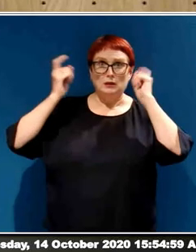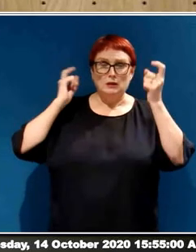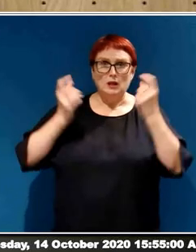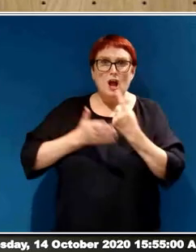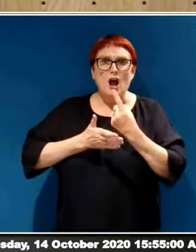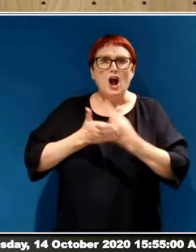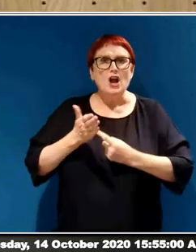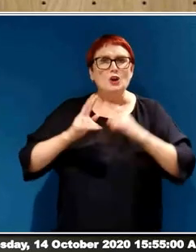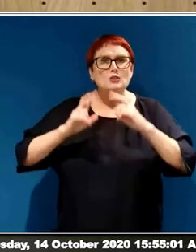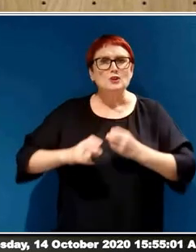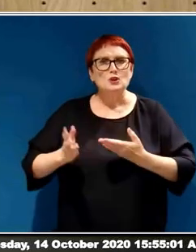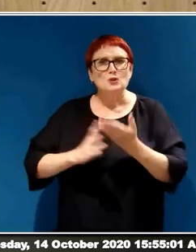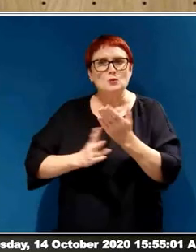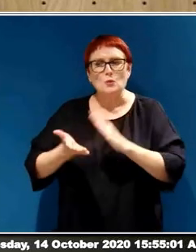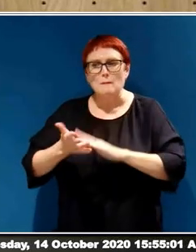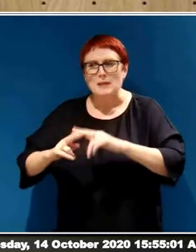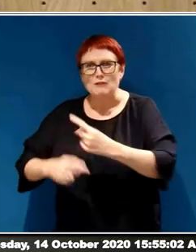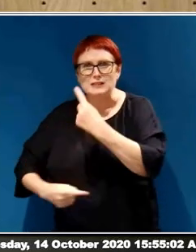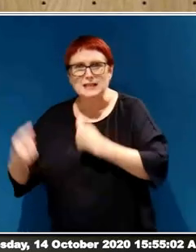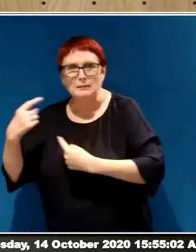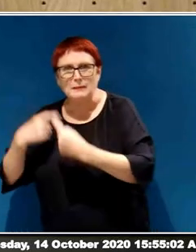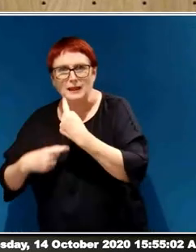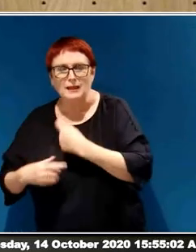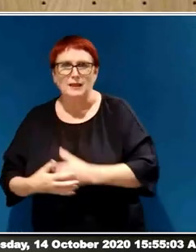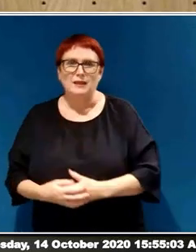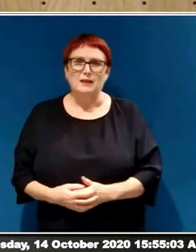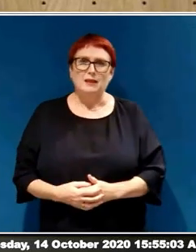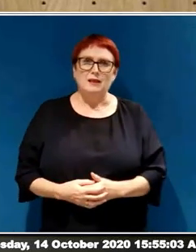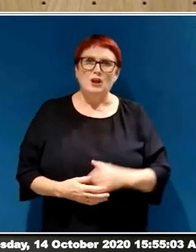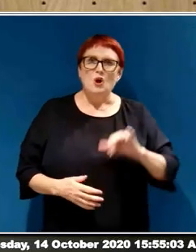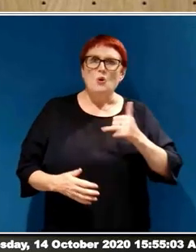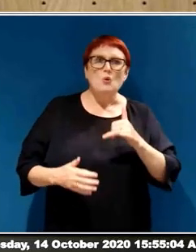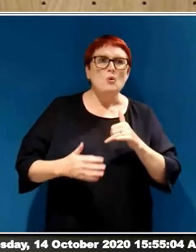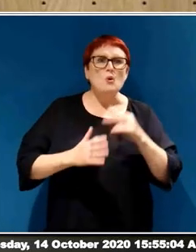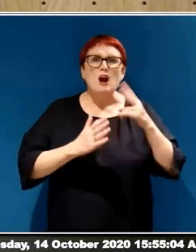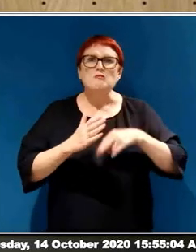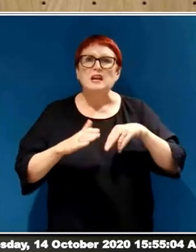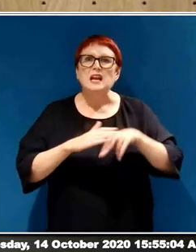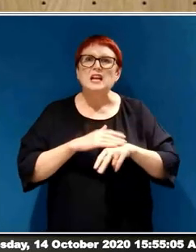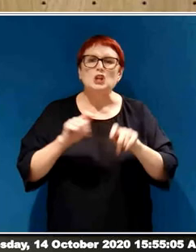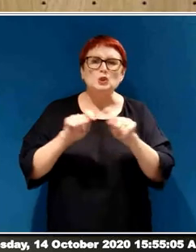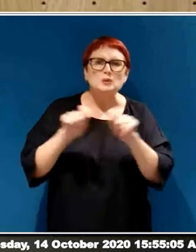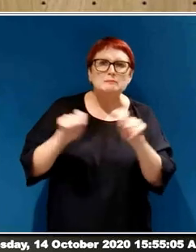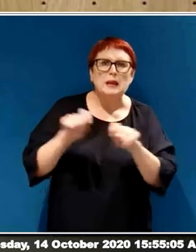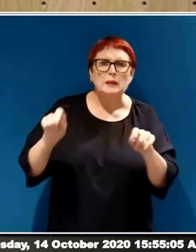through media reports as well as court documentation.